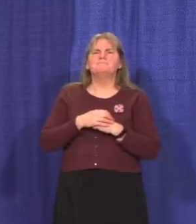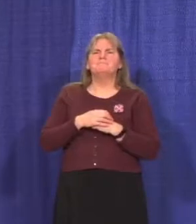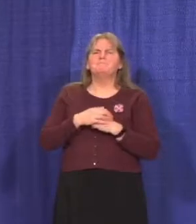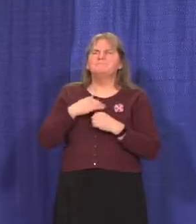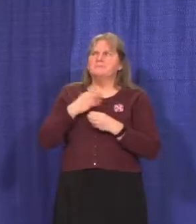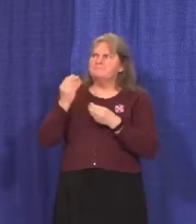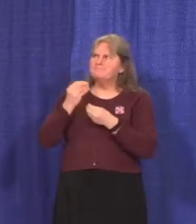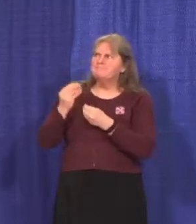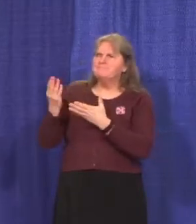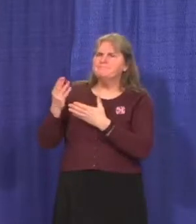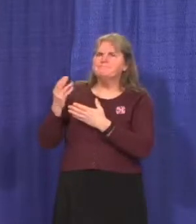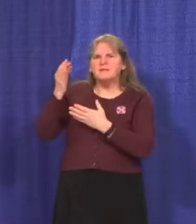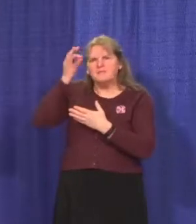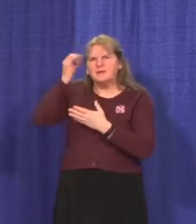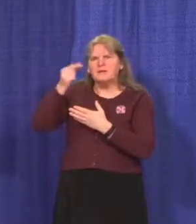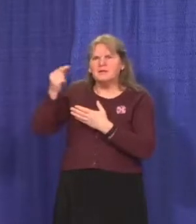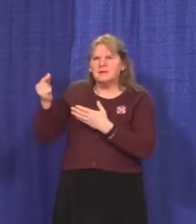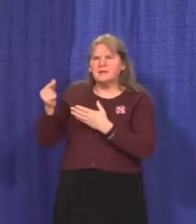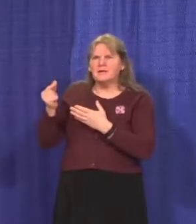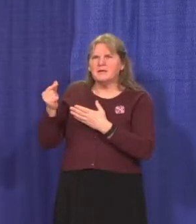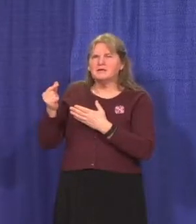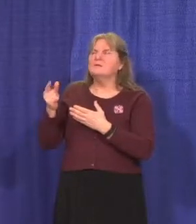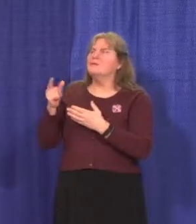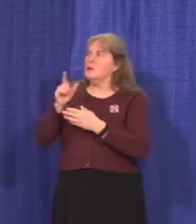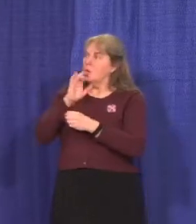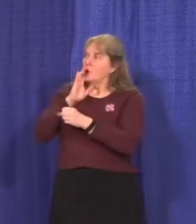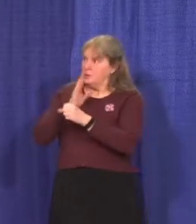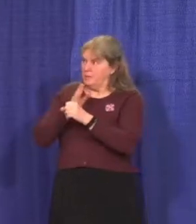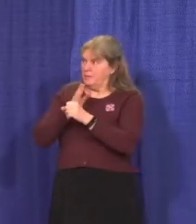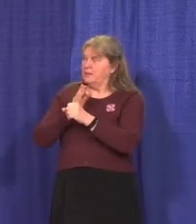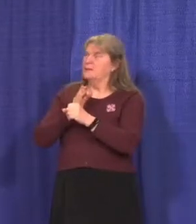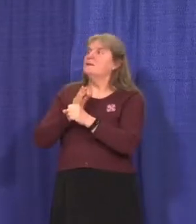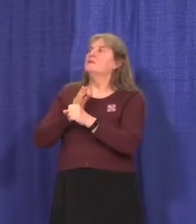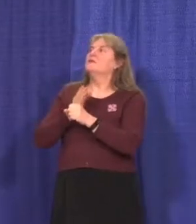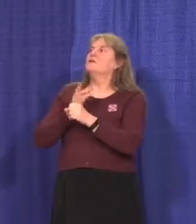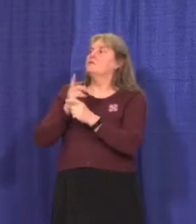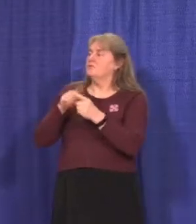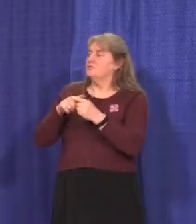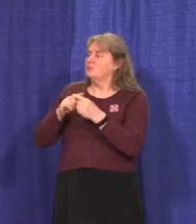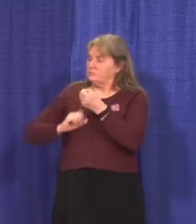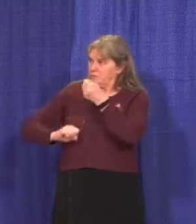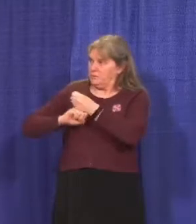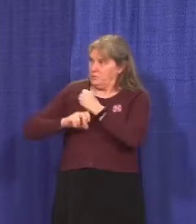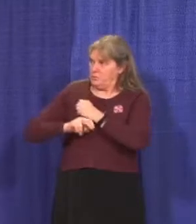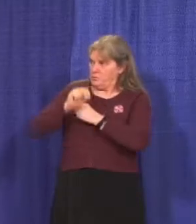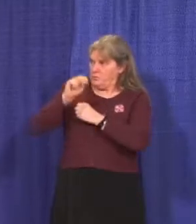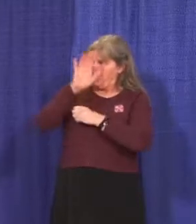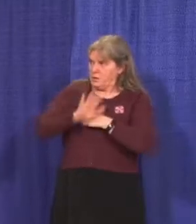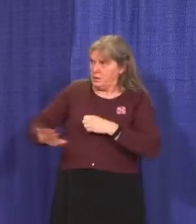your commitment to northern rural and indigenous communities and with the information we have